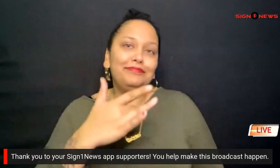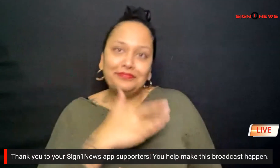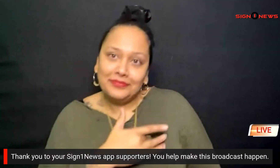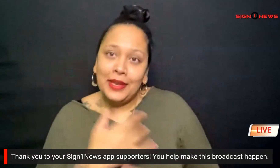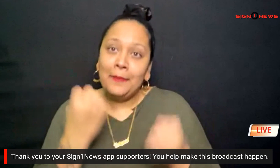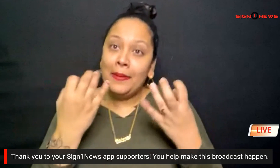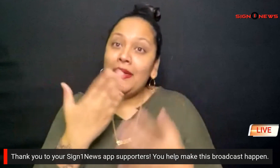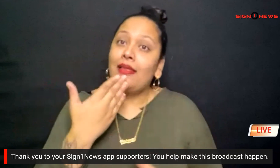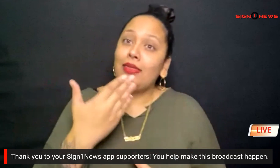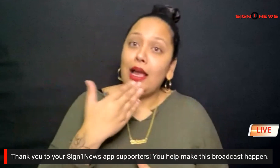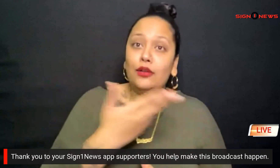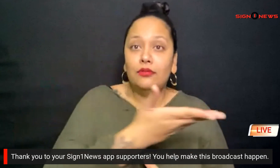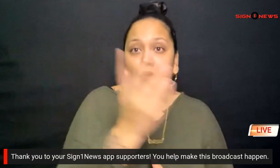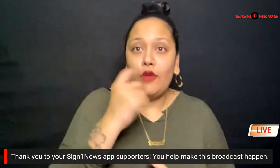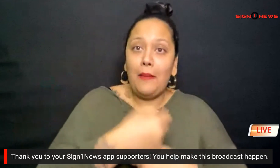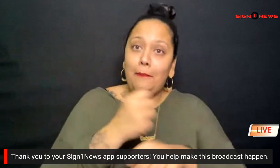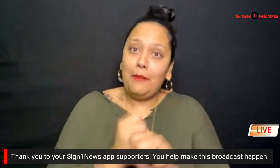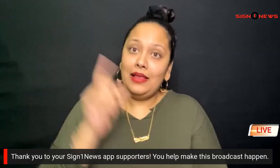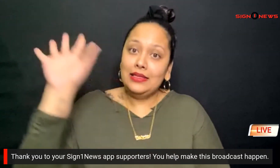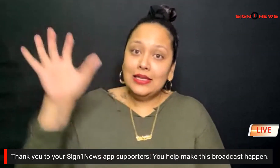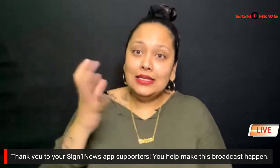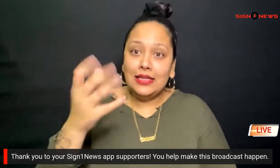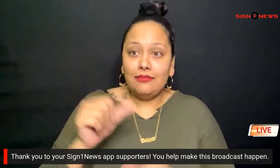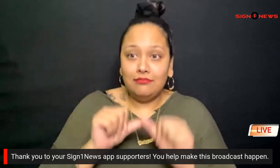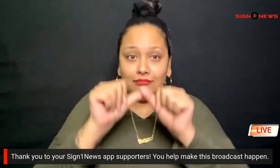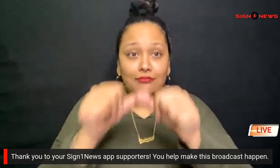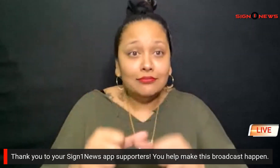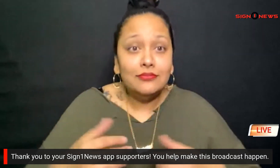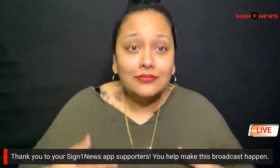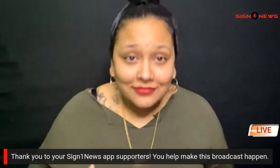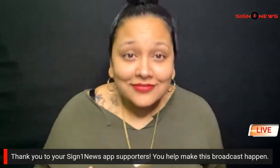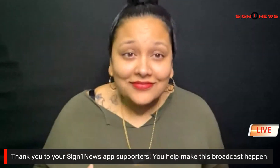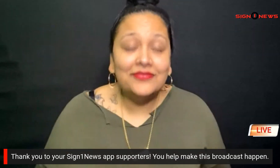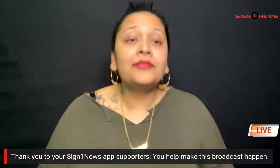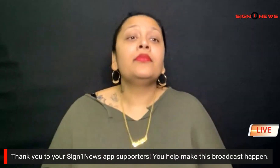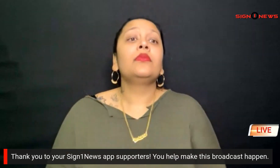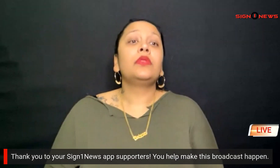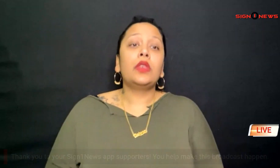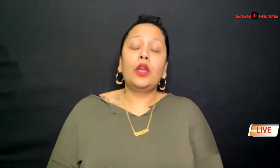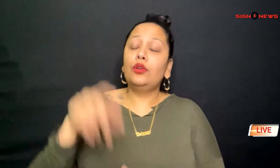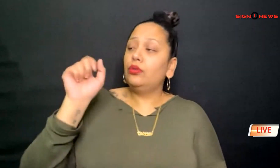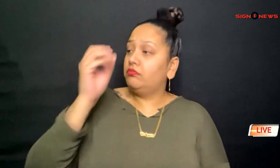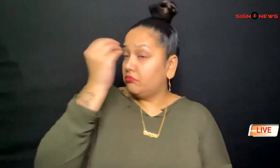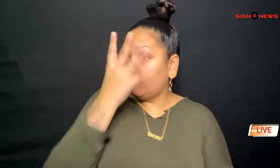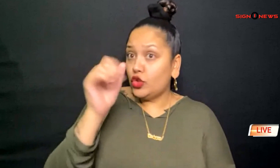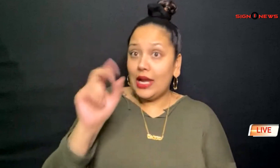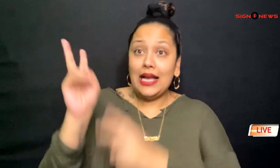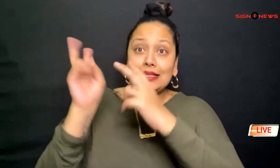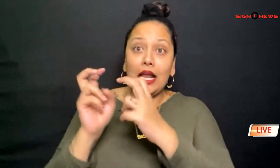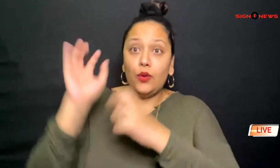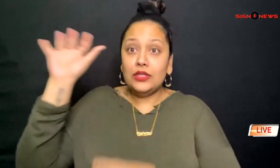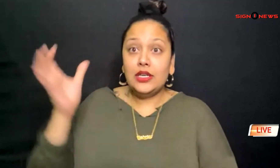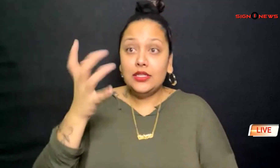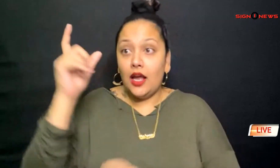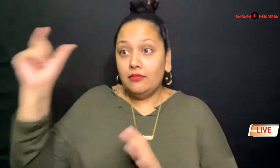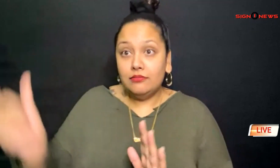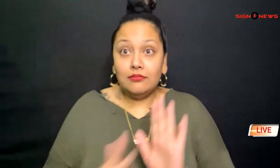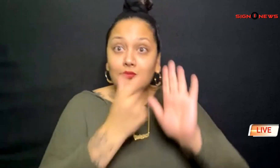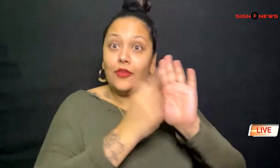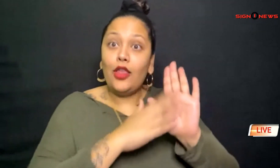again big thank you to our Sign1News app supporters you help make this broadcast happen you can